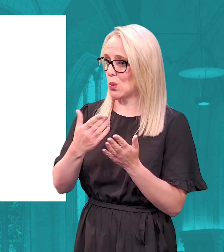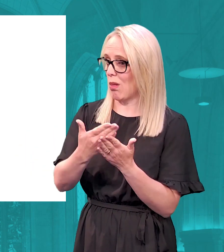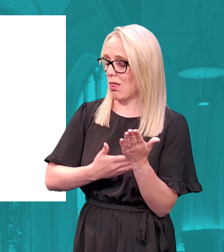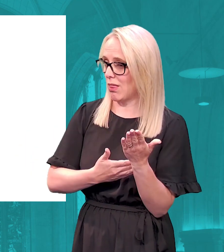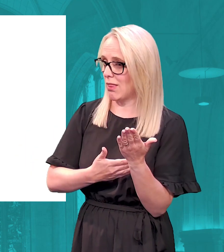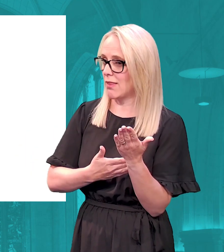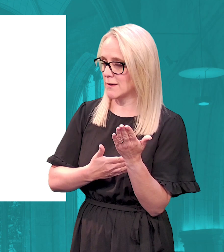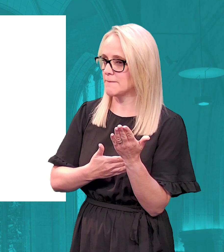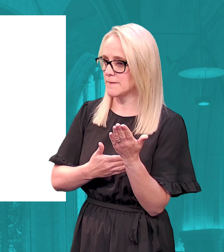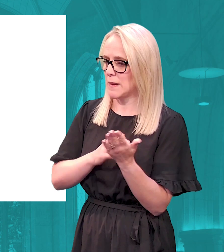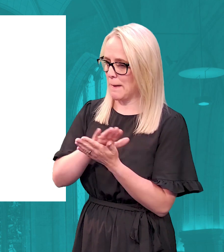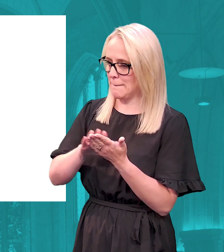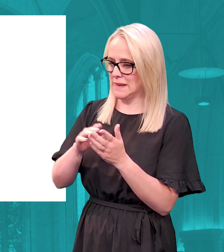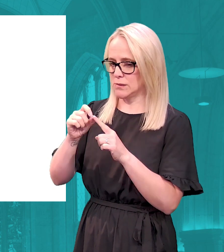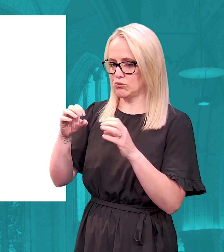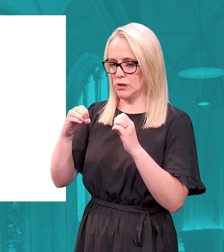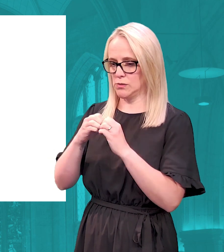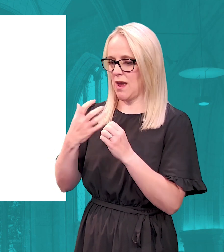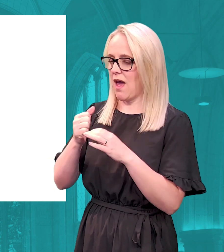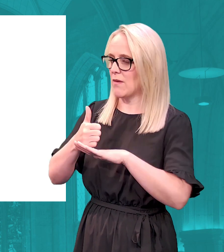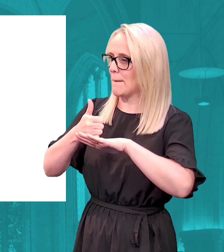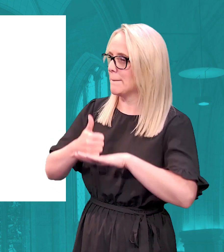minimum standards and where buildings should be located.